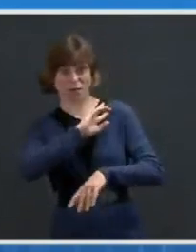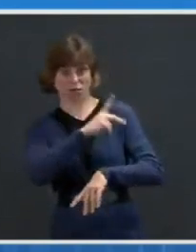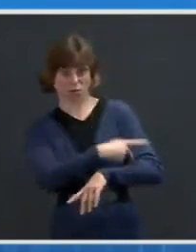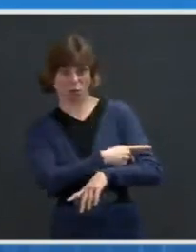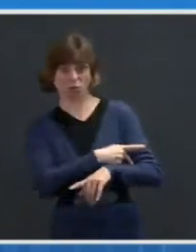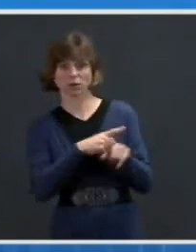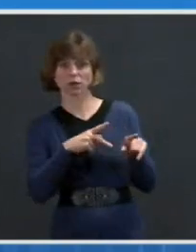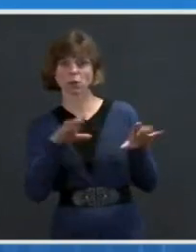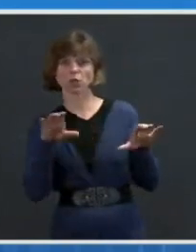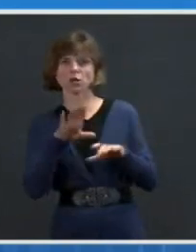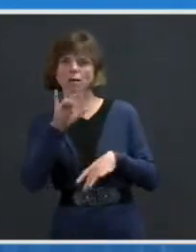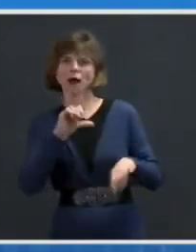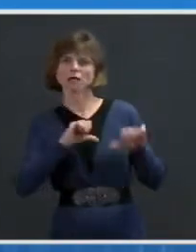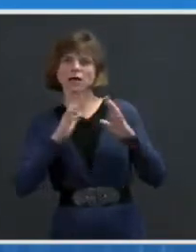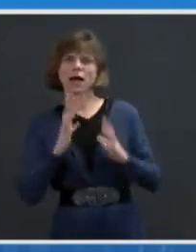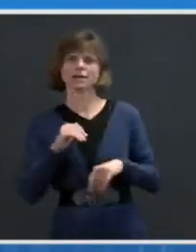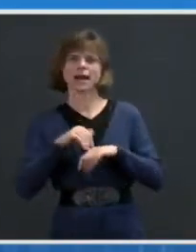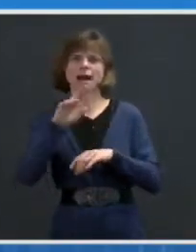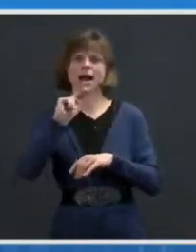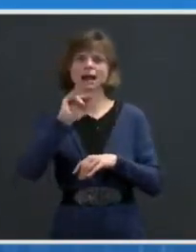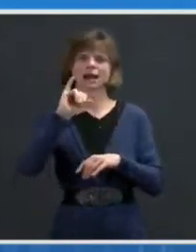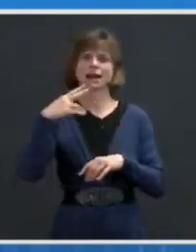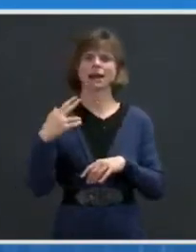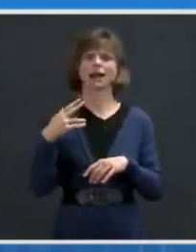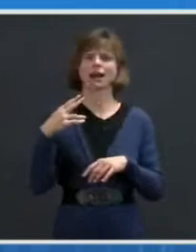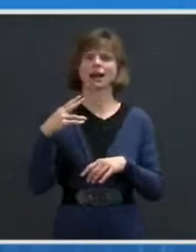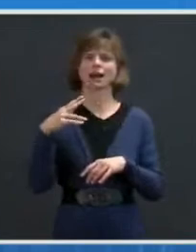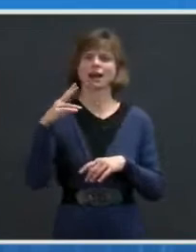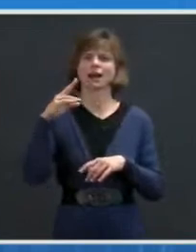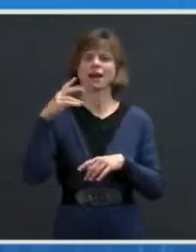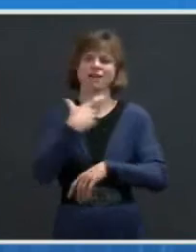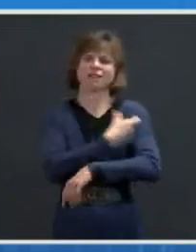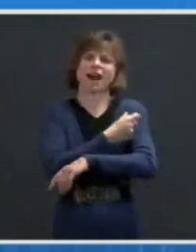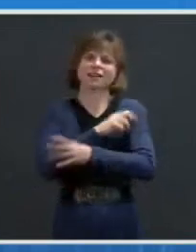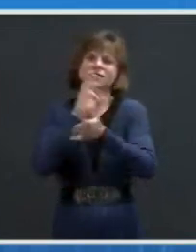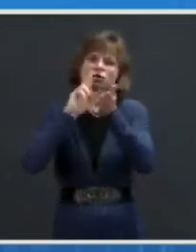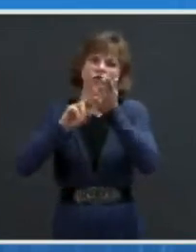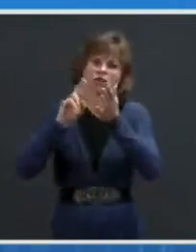THE DEVELOPMENT OF THE